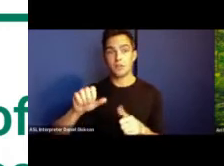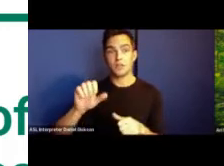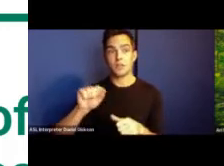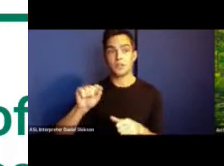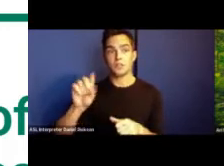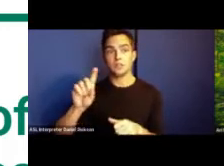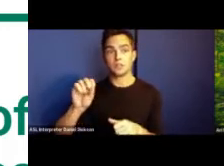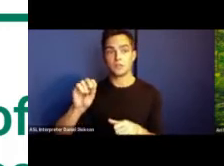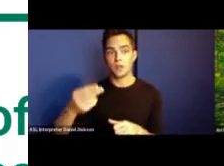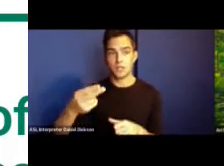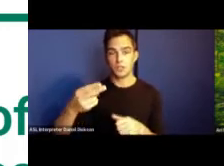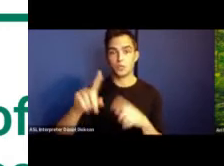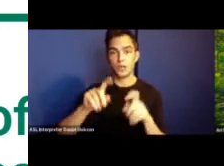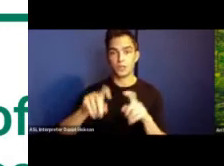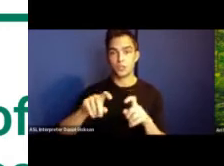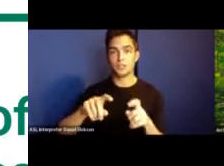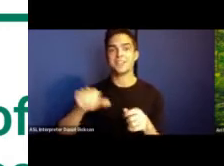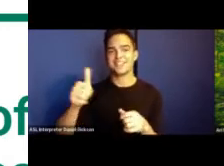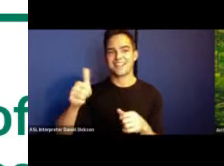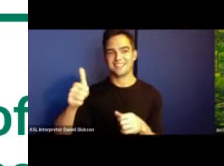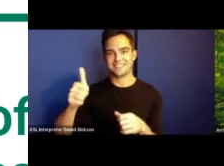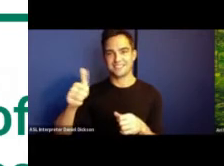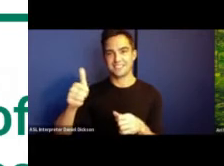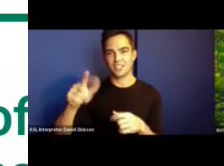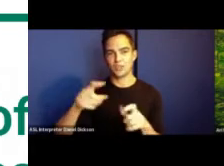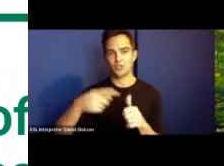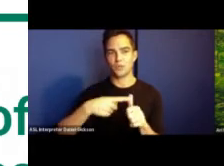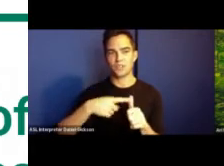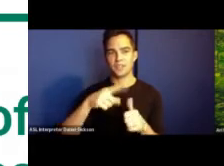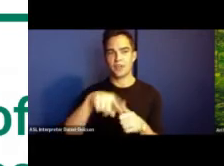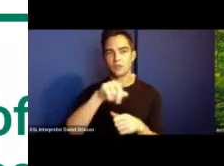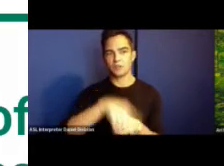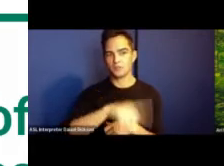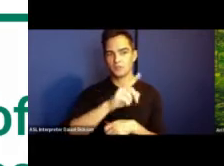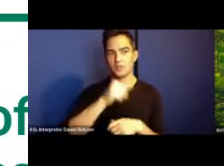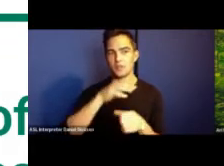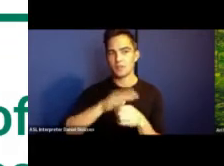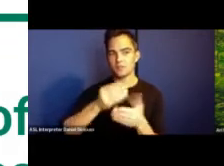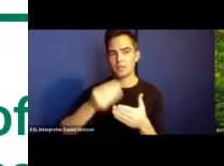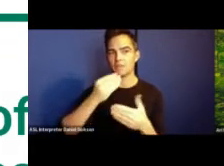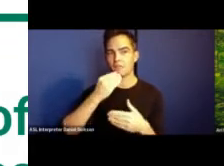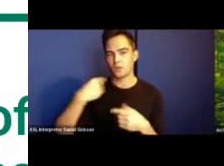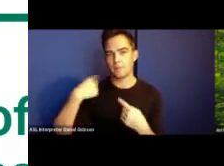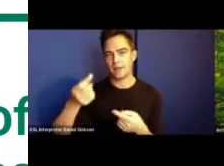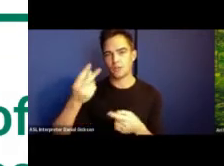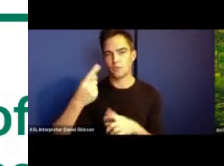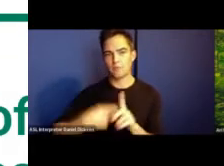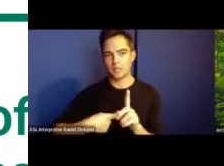questions, there was 10 of them. And those questions were first not enough money for food in the last 12 months. Second,